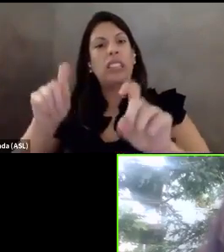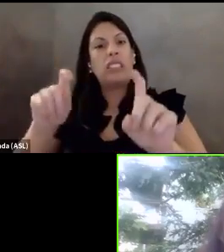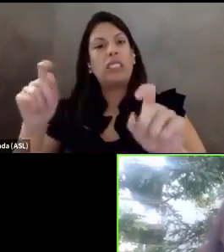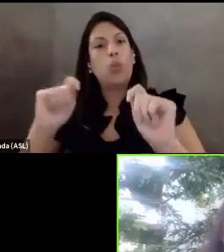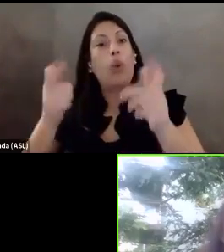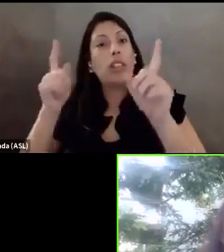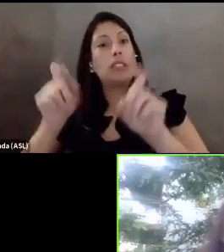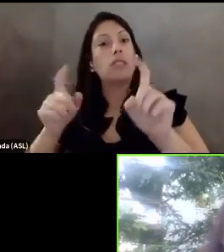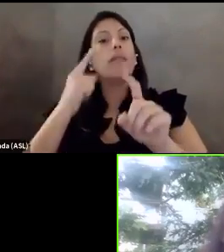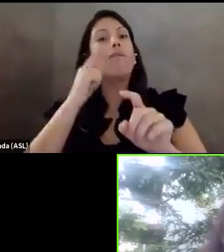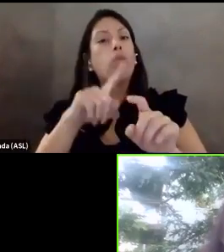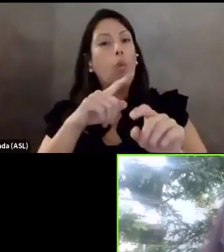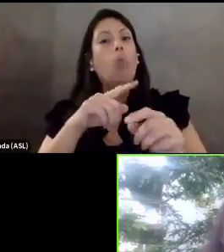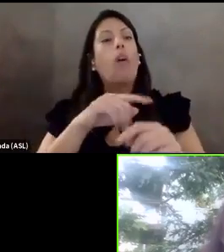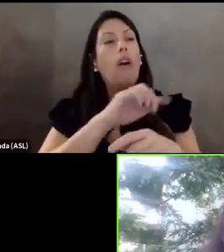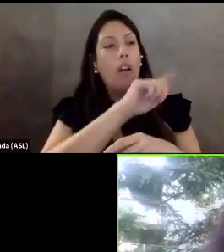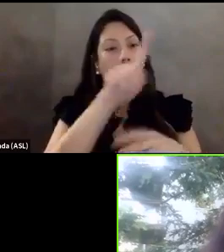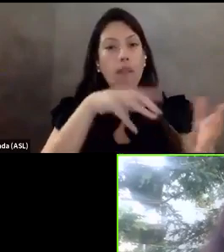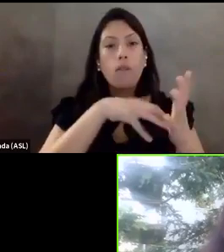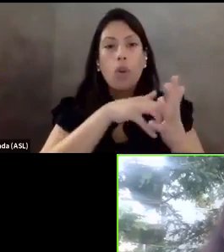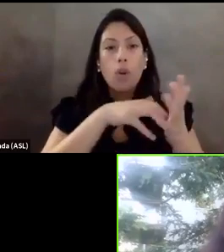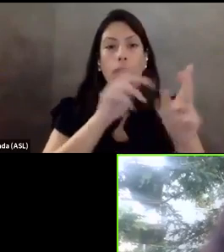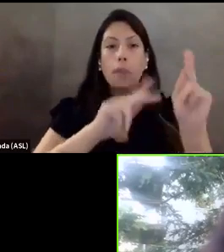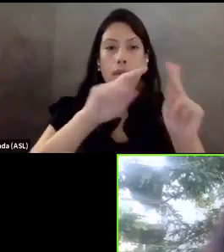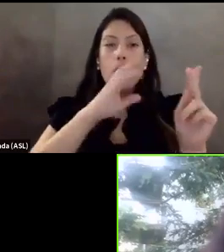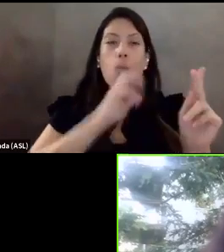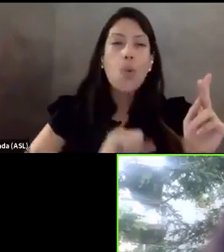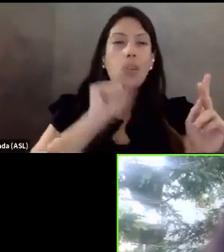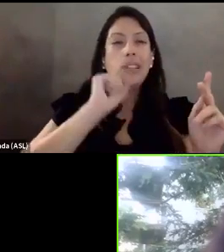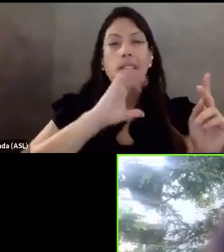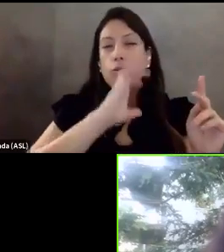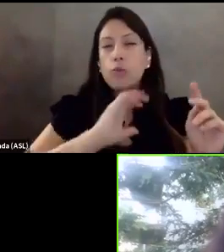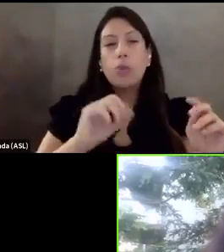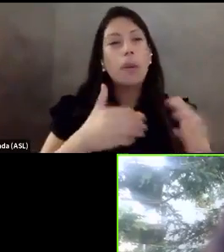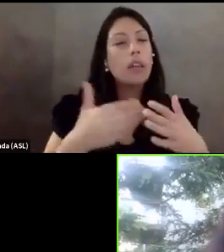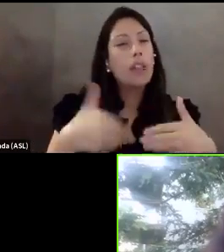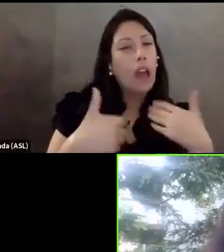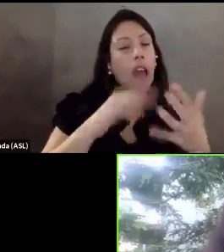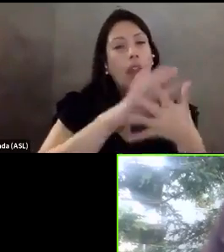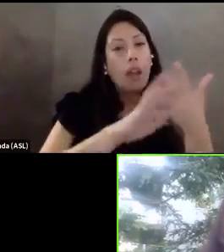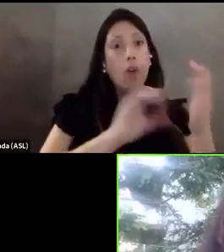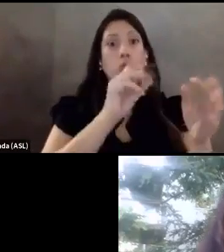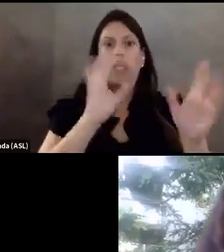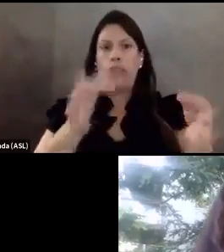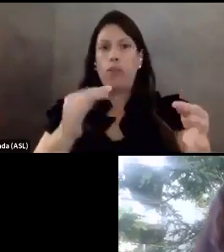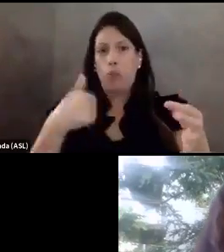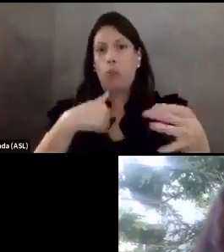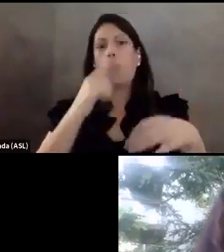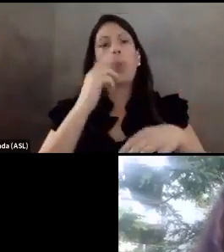So we're definitely going to be using those tests. Thank you. OK, let's take a couple of questions from